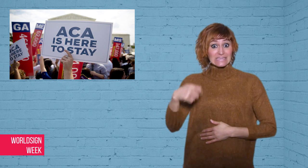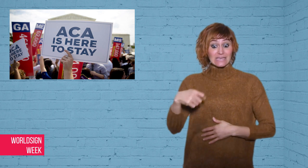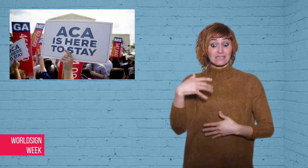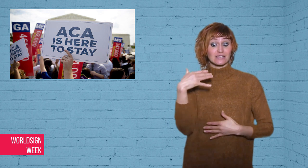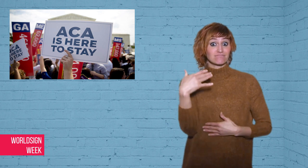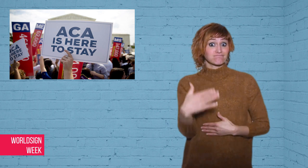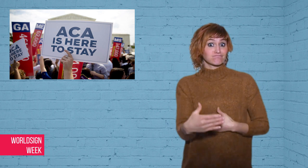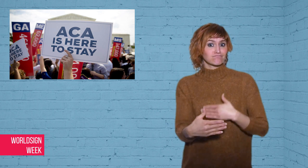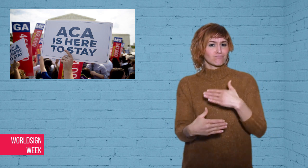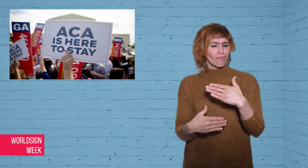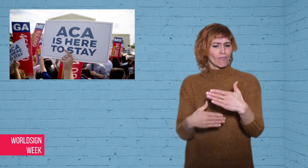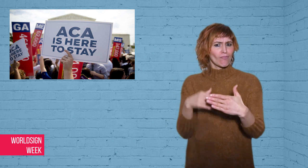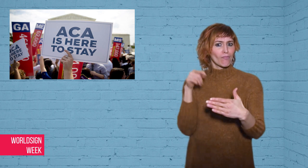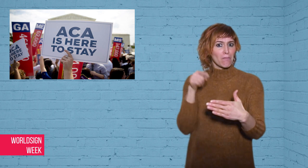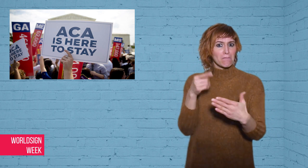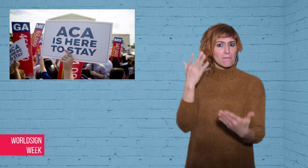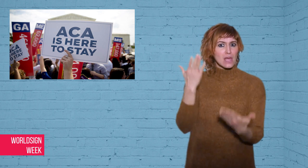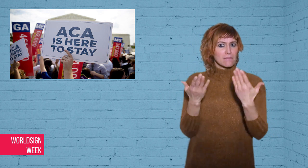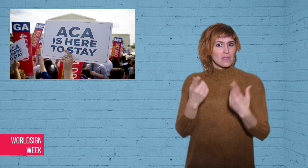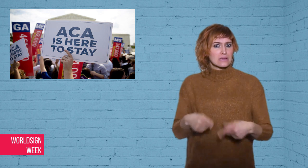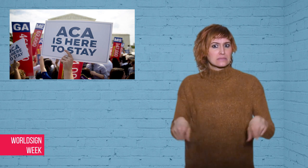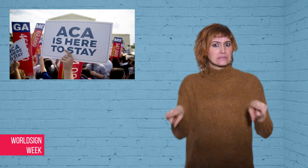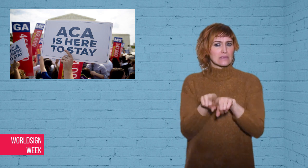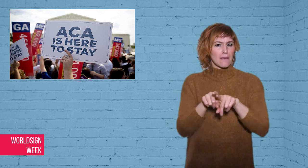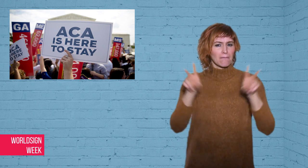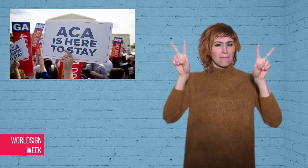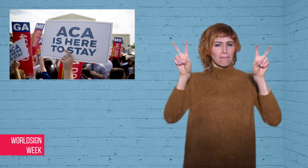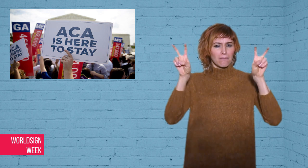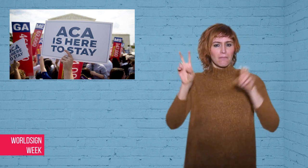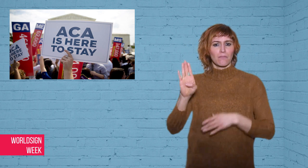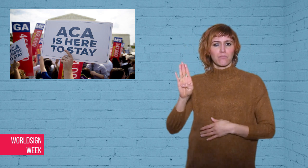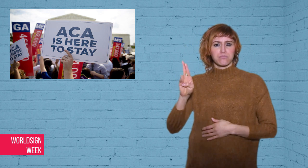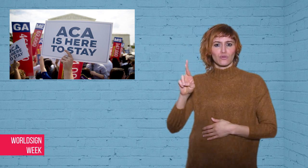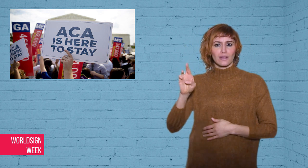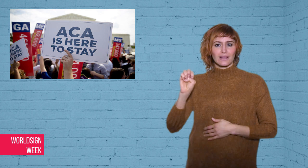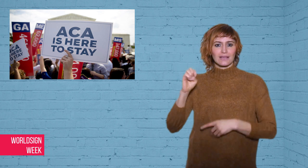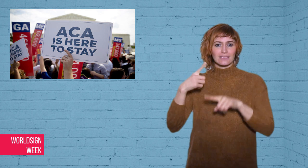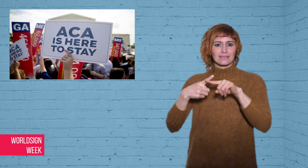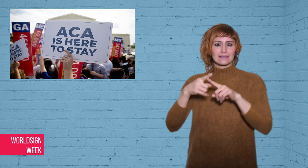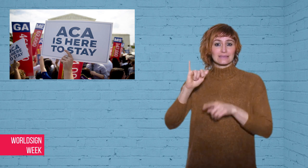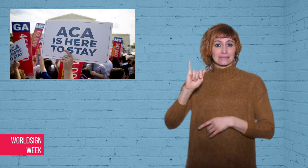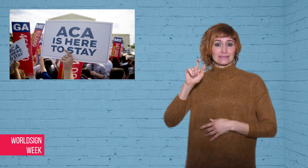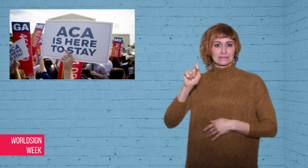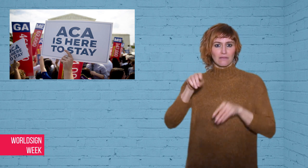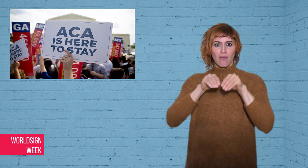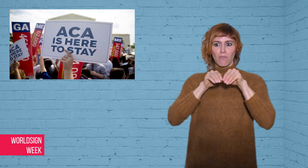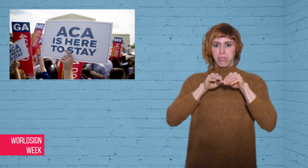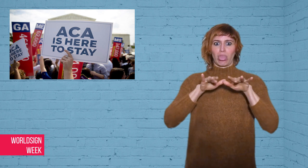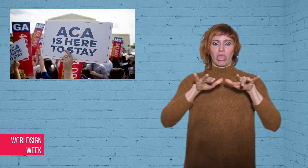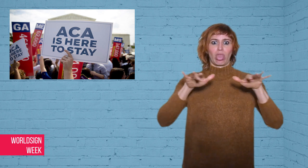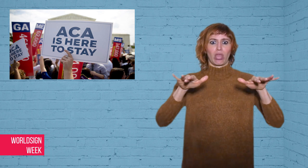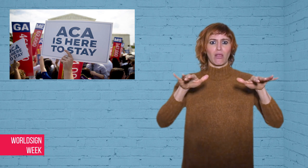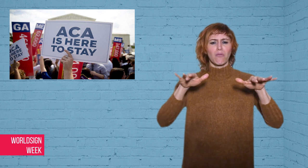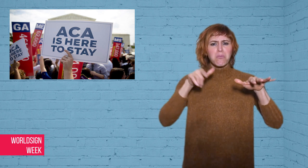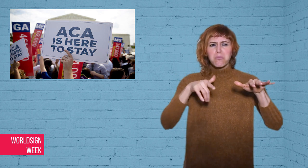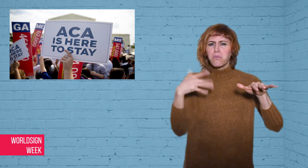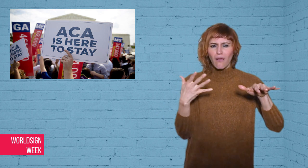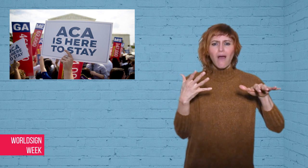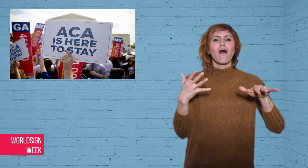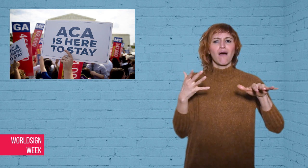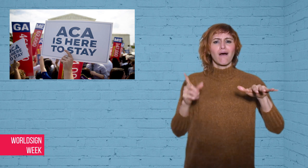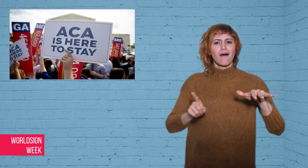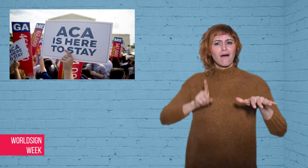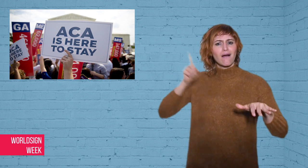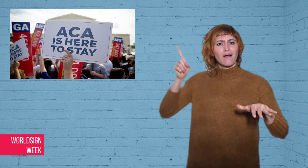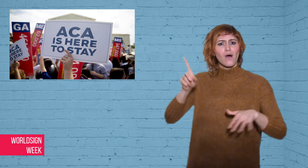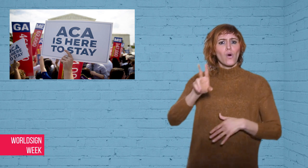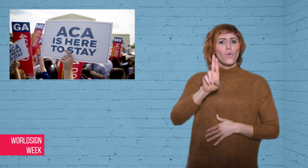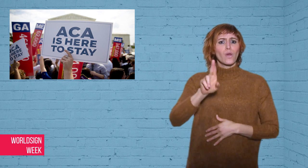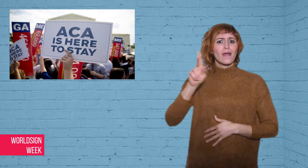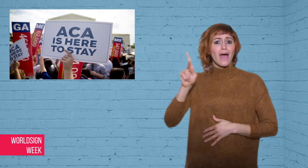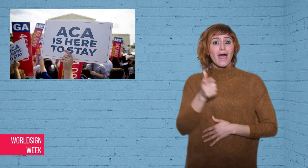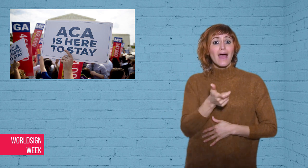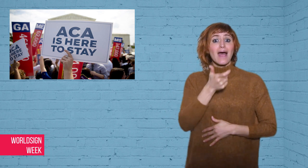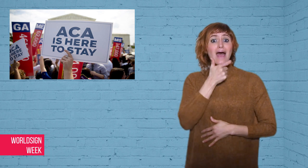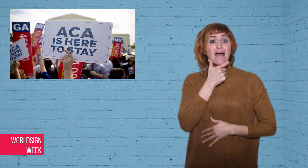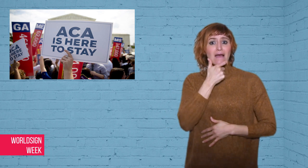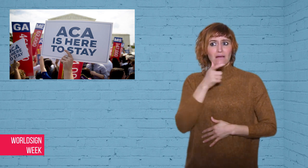could have a “brexit effect” like